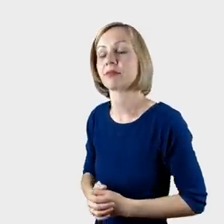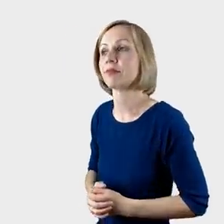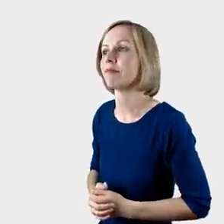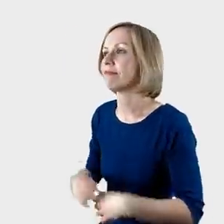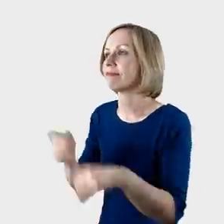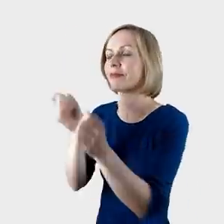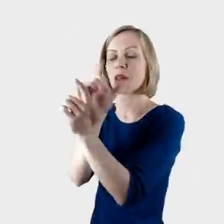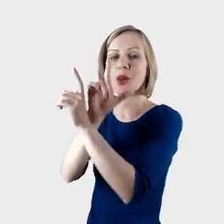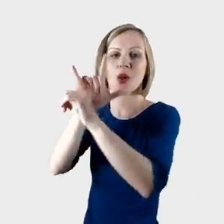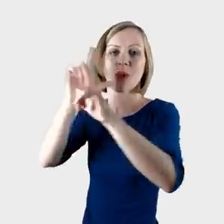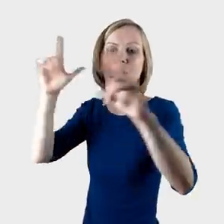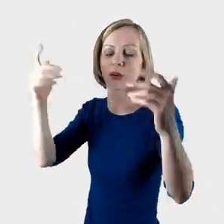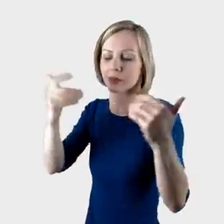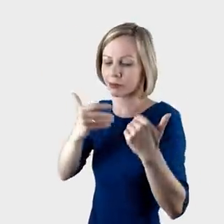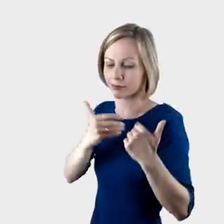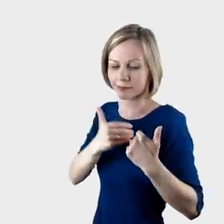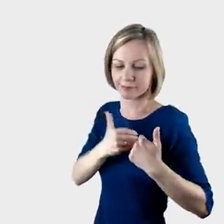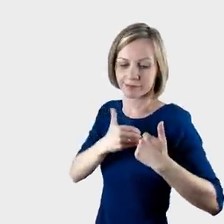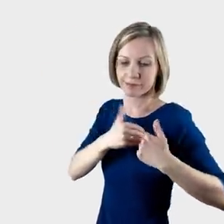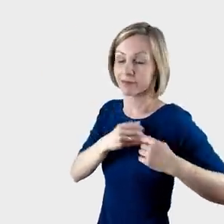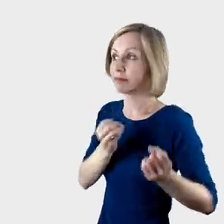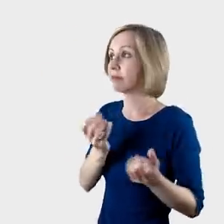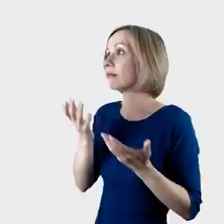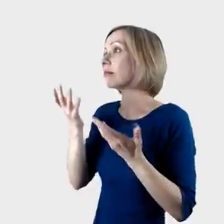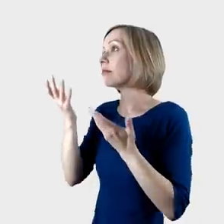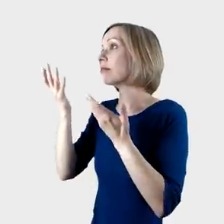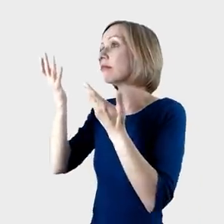Lord, you have my heart